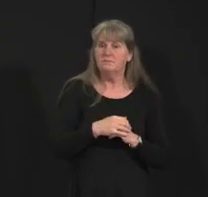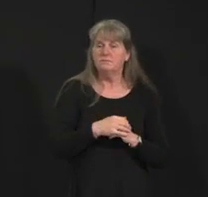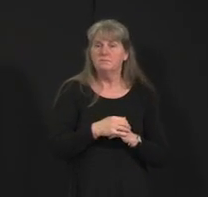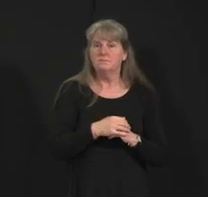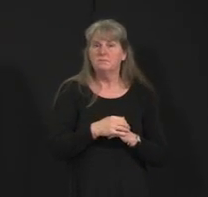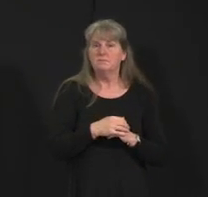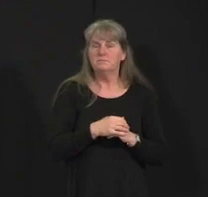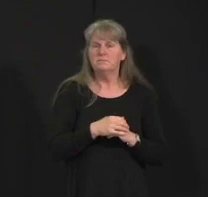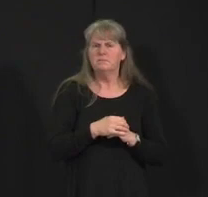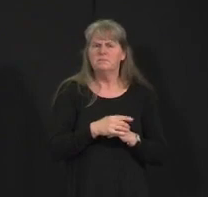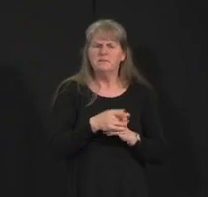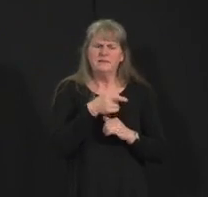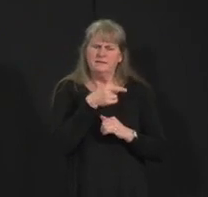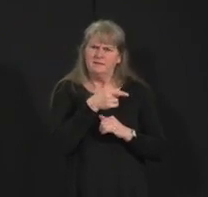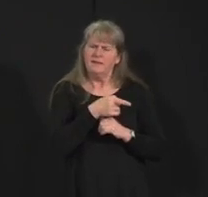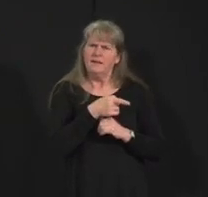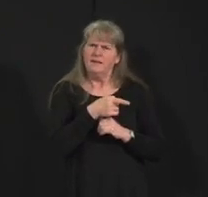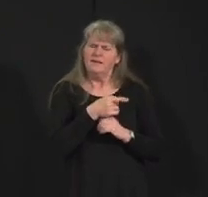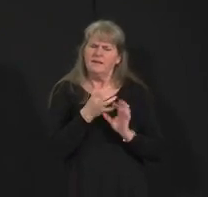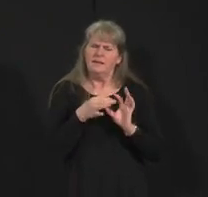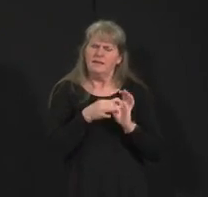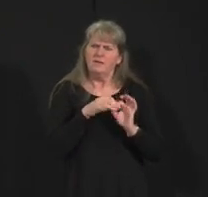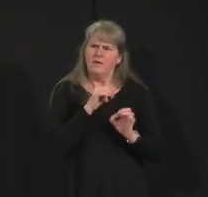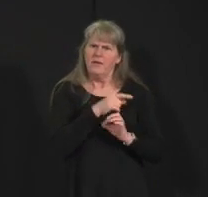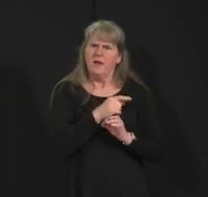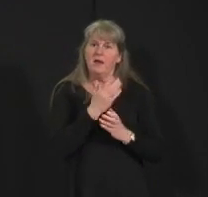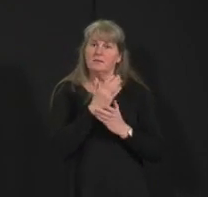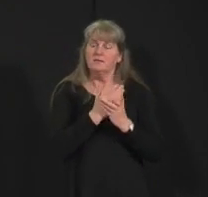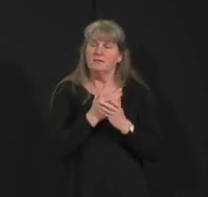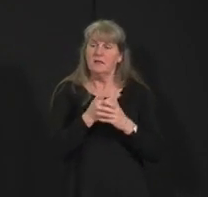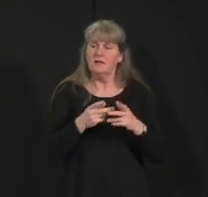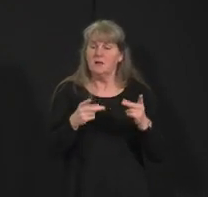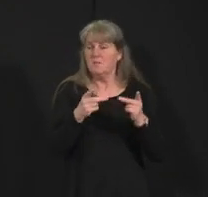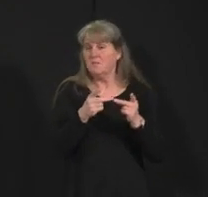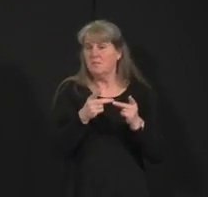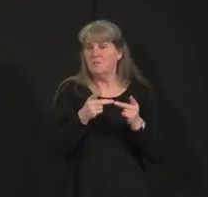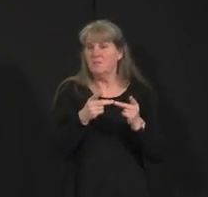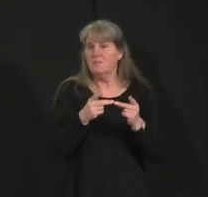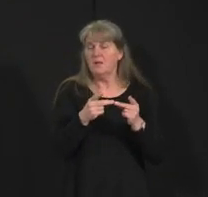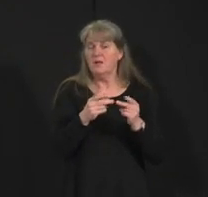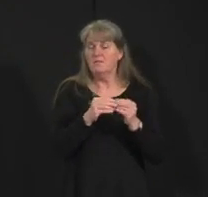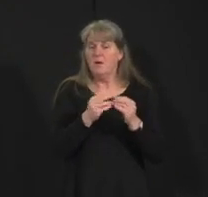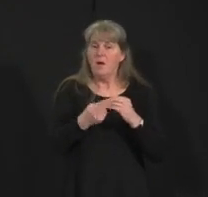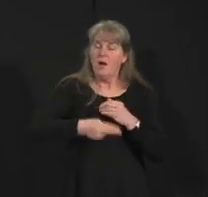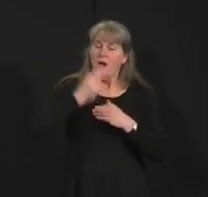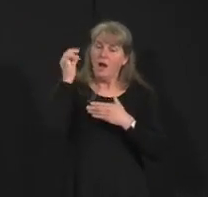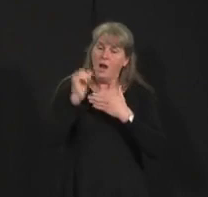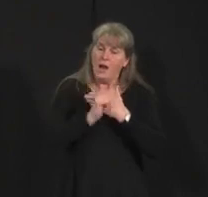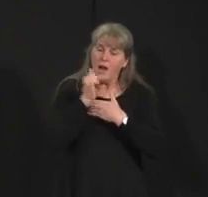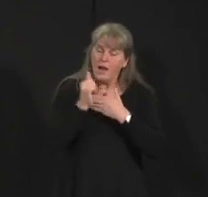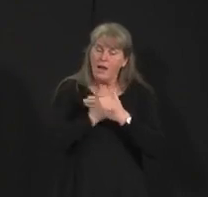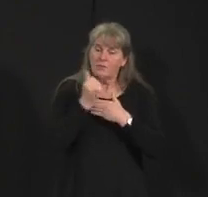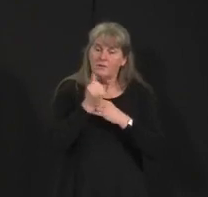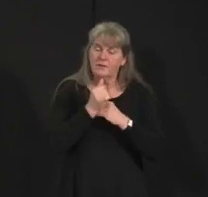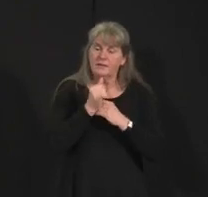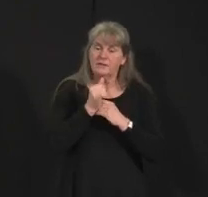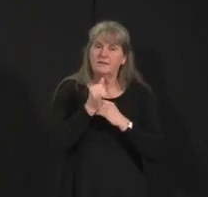Reporter: Yeah, related to that, are some locations considered for being at risk of exposure as part of the tracing